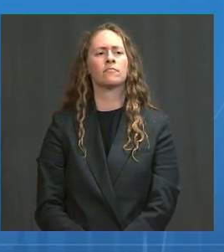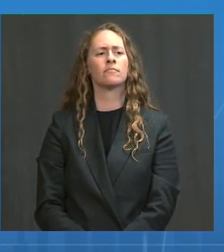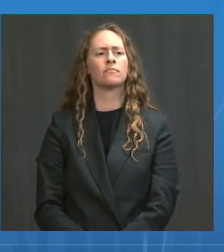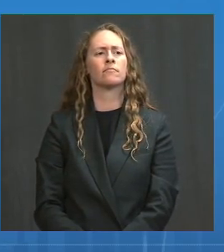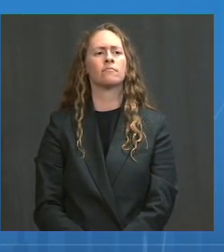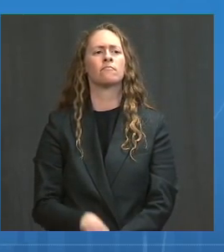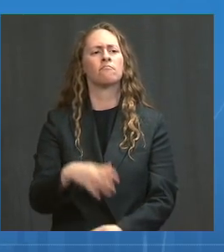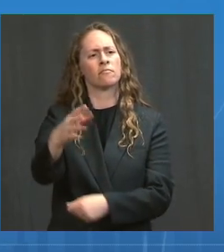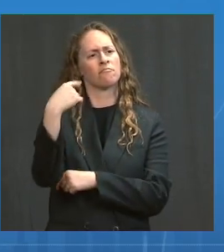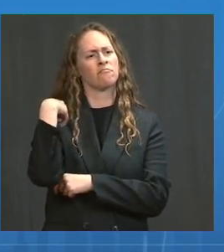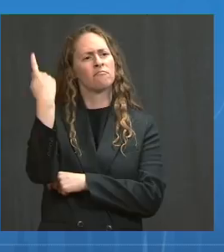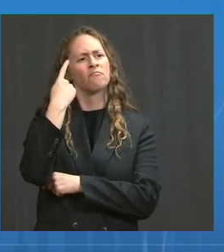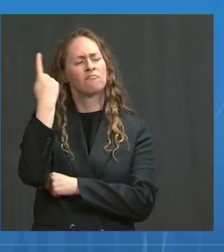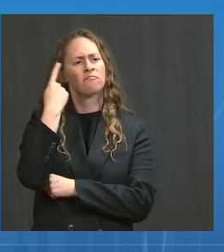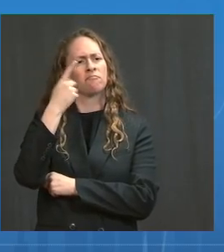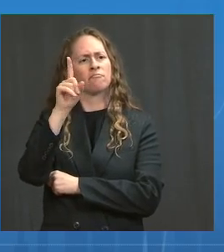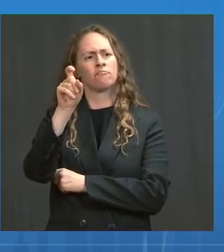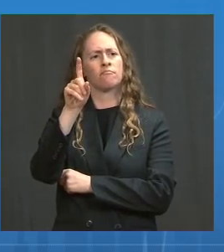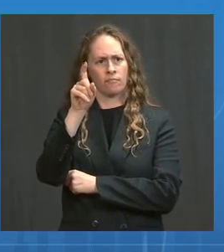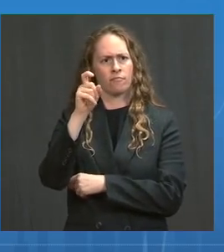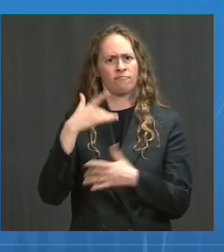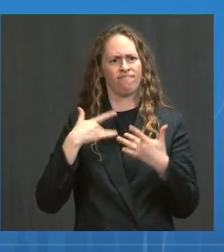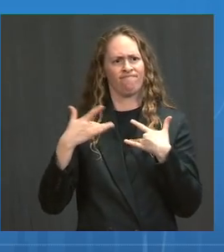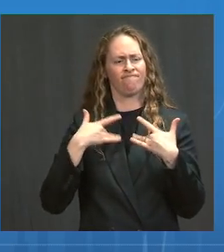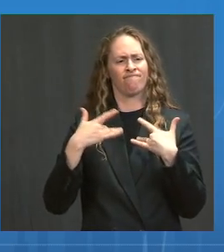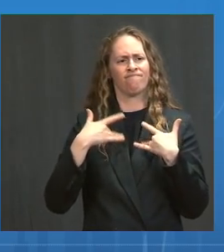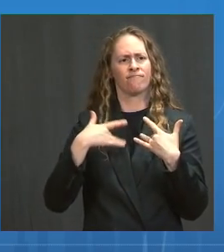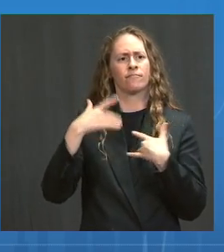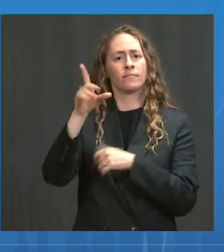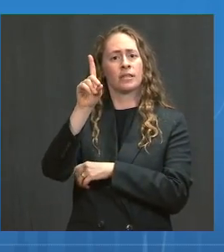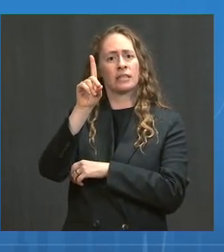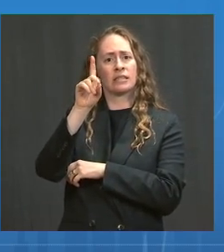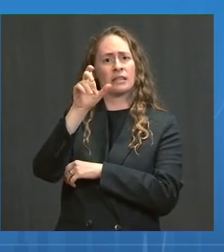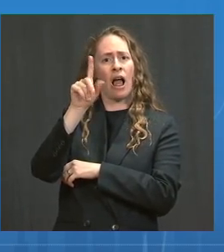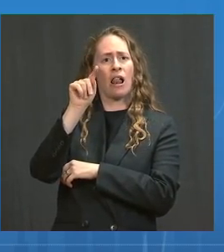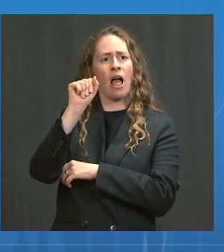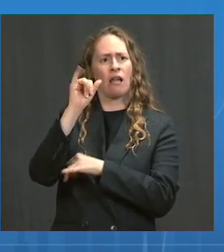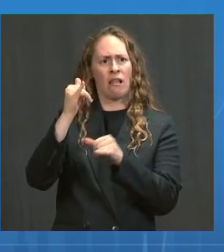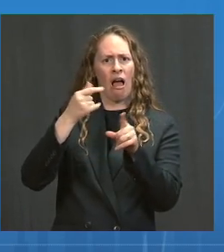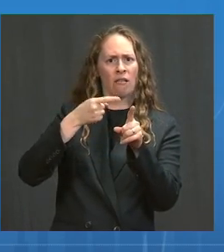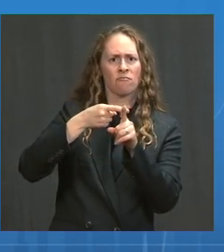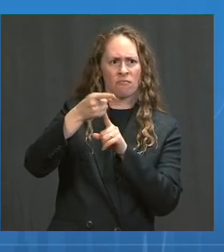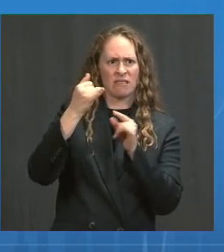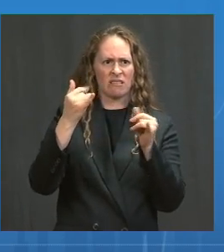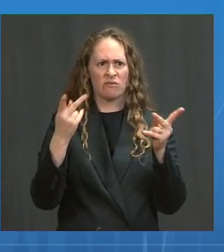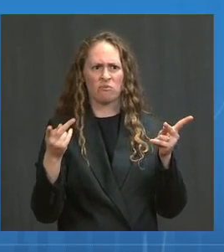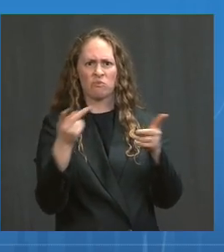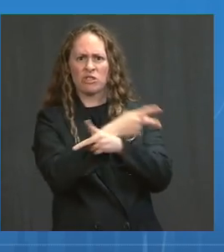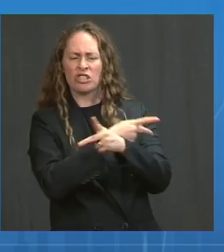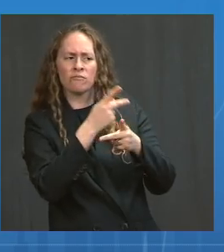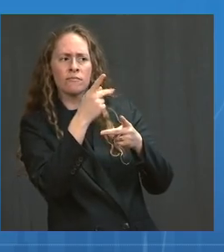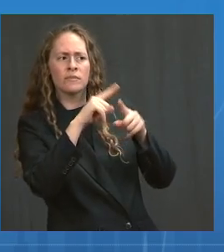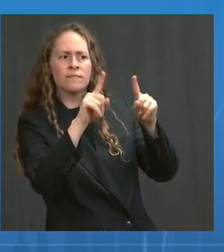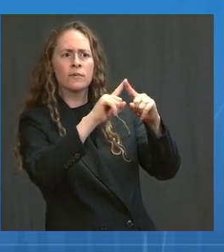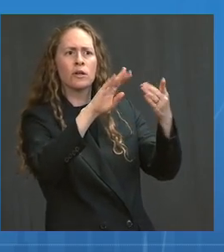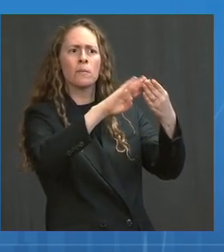in terms of the Delta variant and these increases in certain communities -- that, in Washington, the nation's capital,